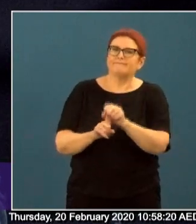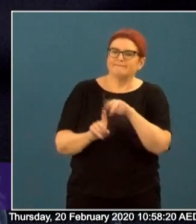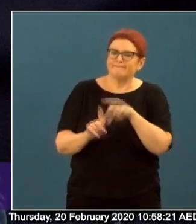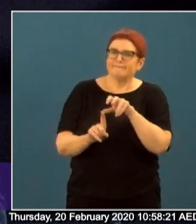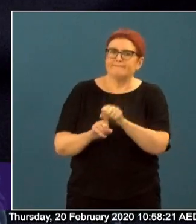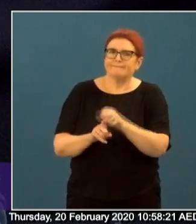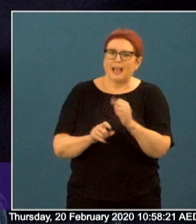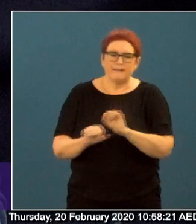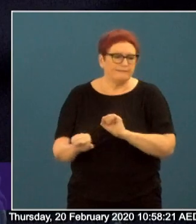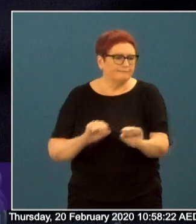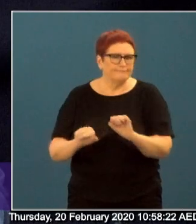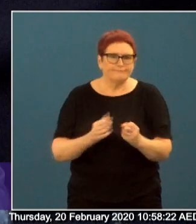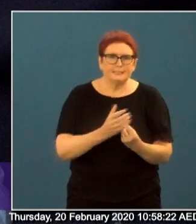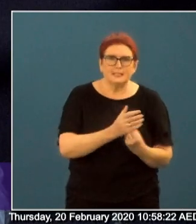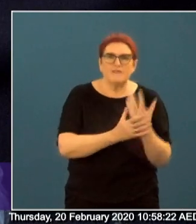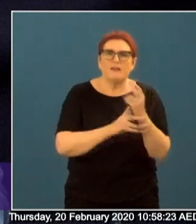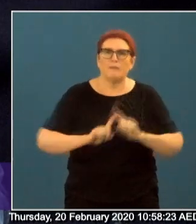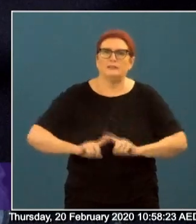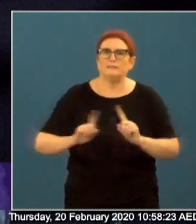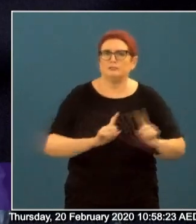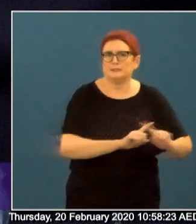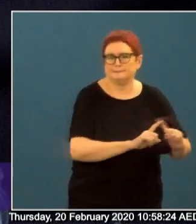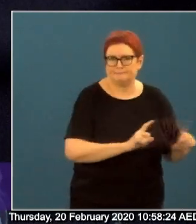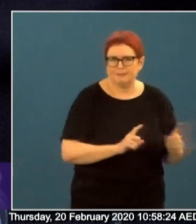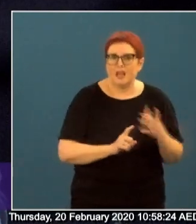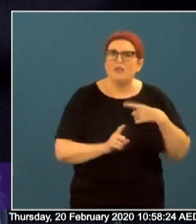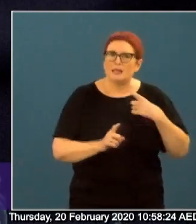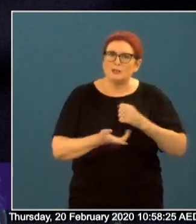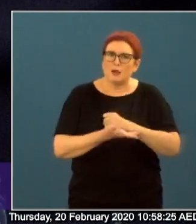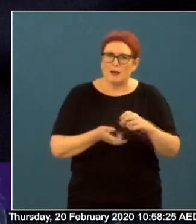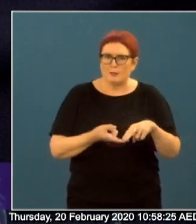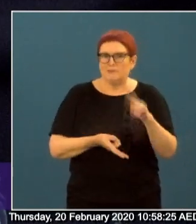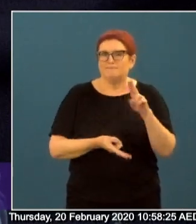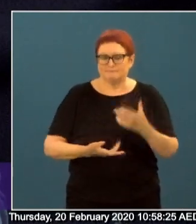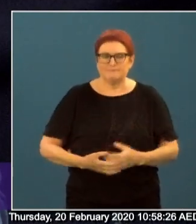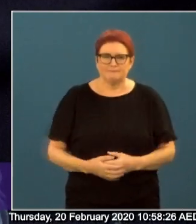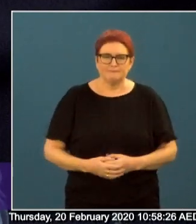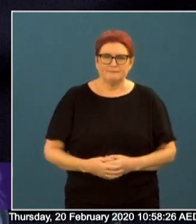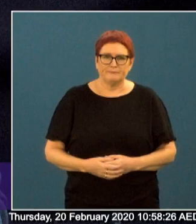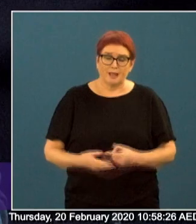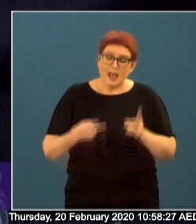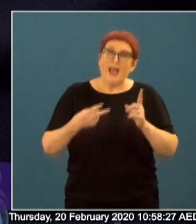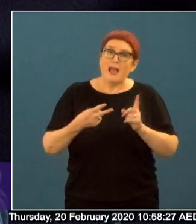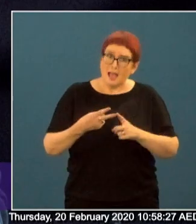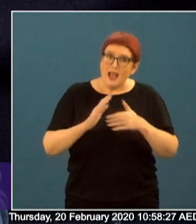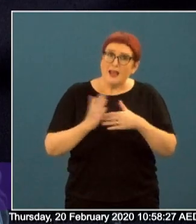And so the statistics reflect an increase. There has also been a much greater awareness of autism,